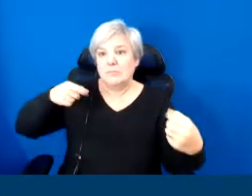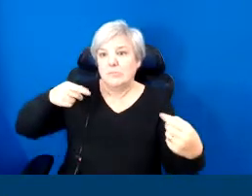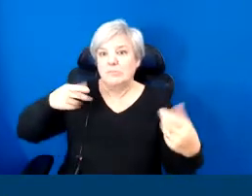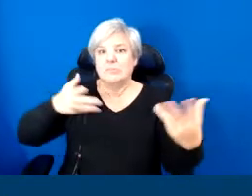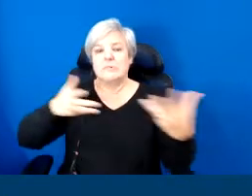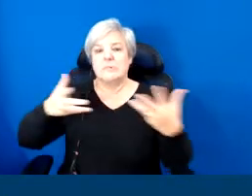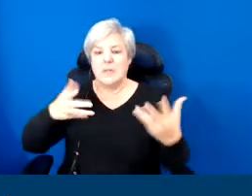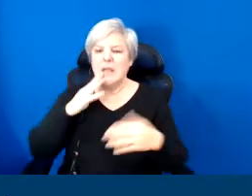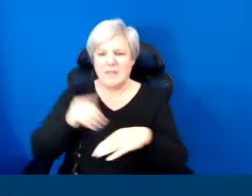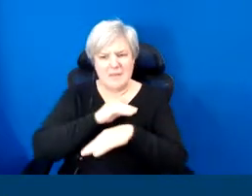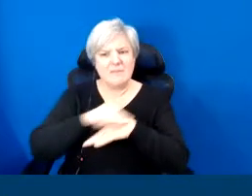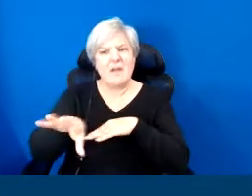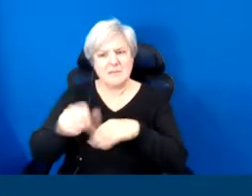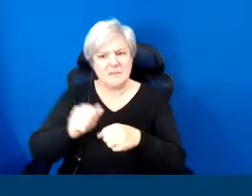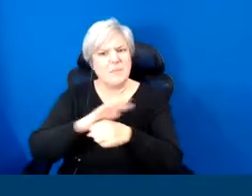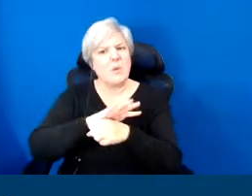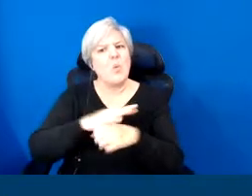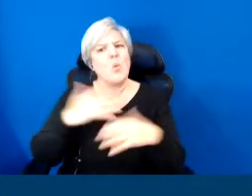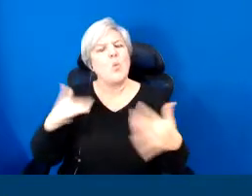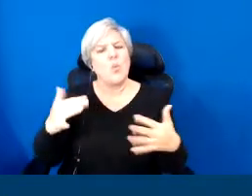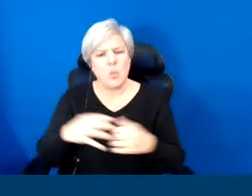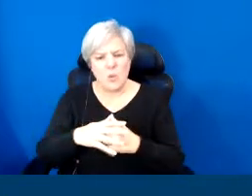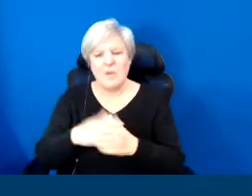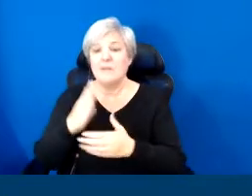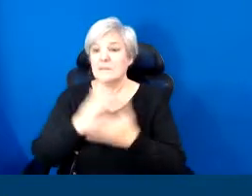And you could see this by some classes being offered on Zoom,